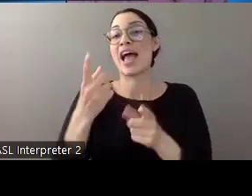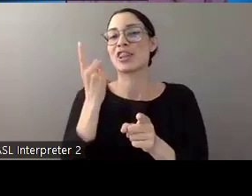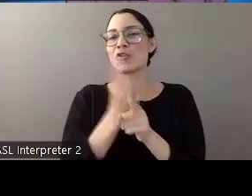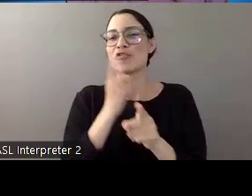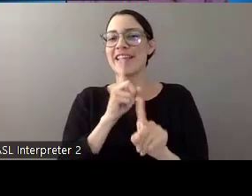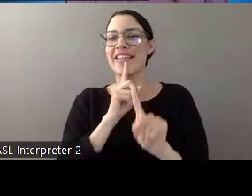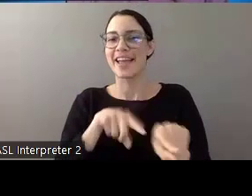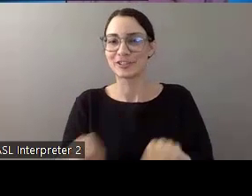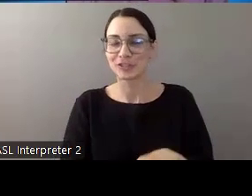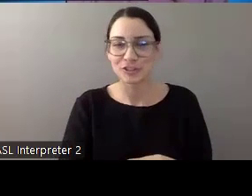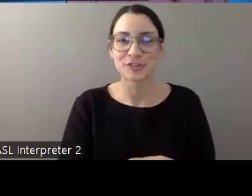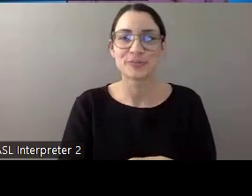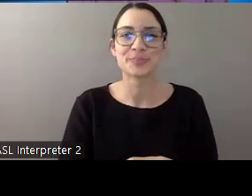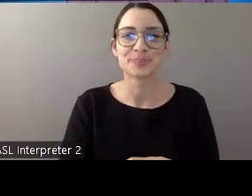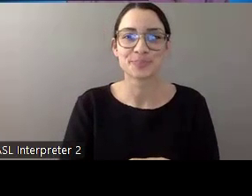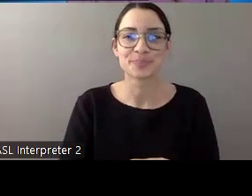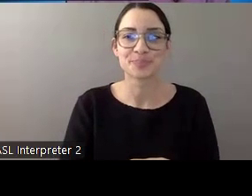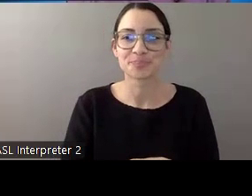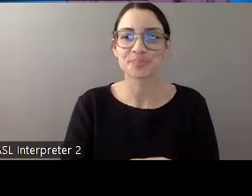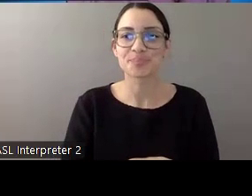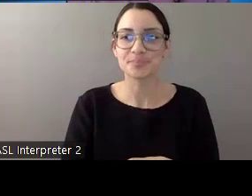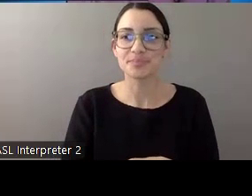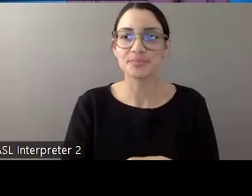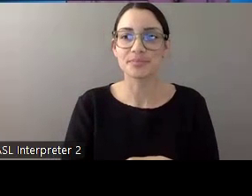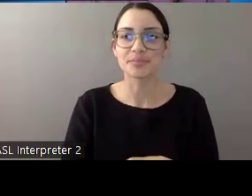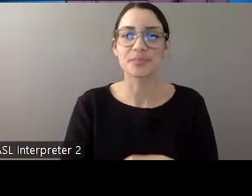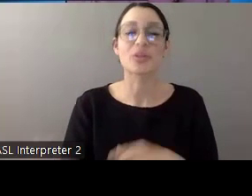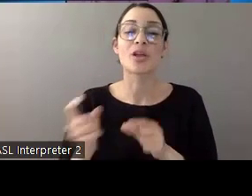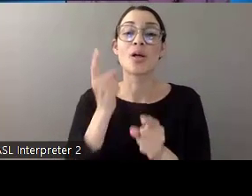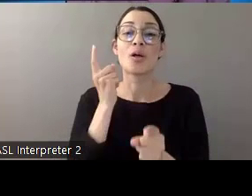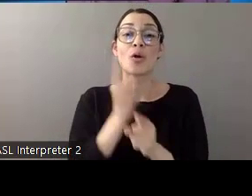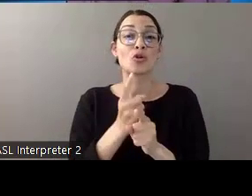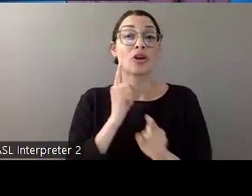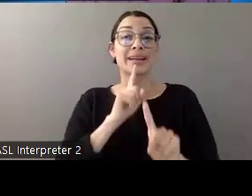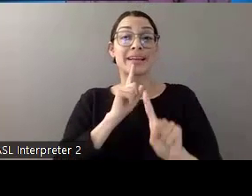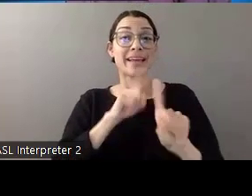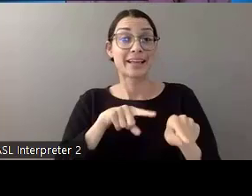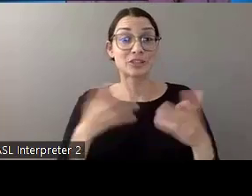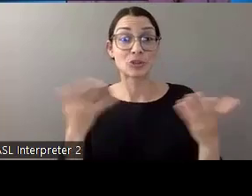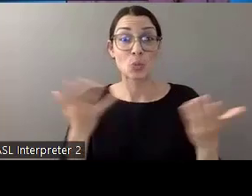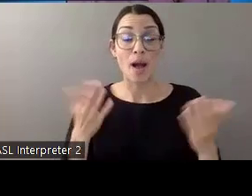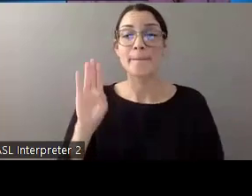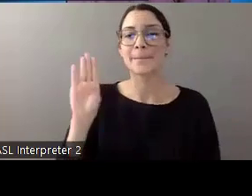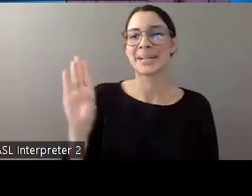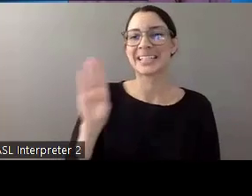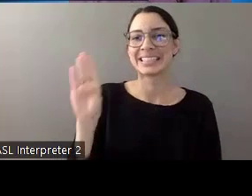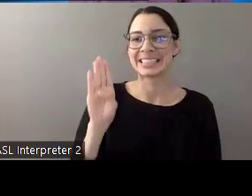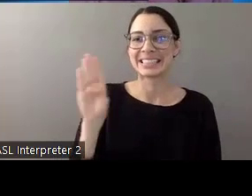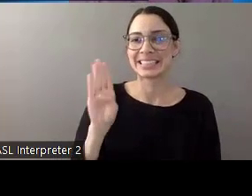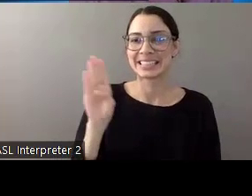So, the correct answer is B, Painted Desert University